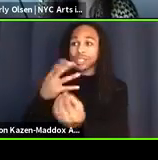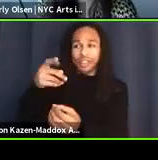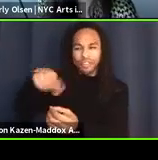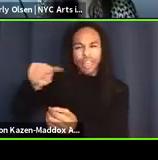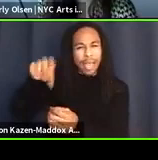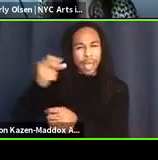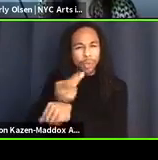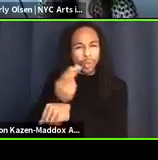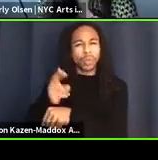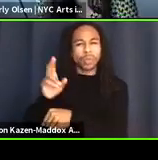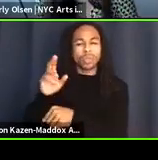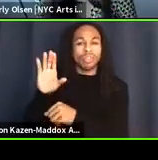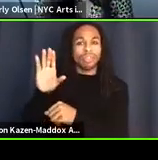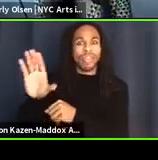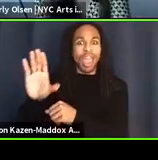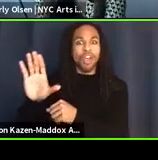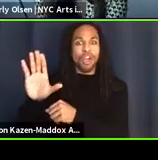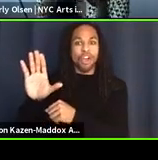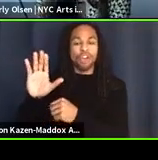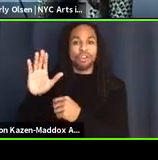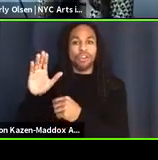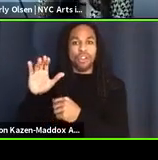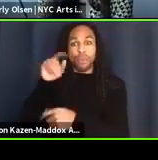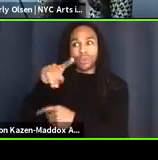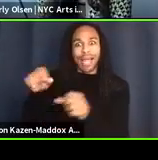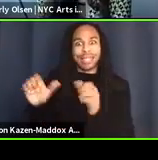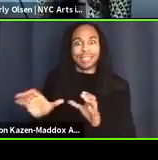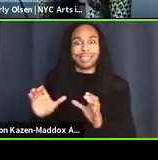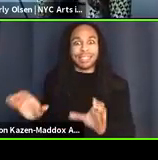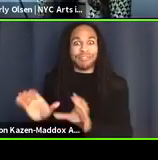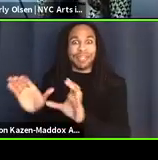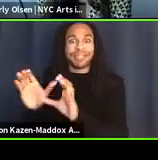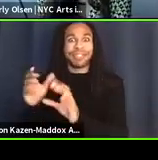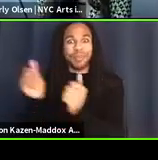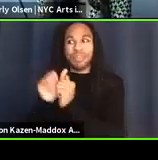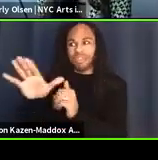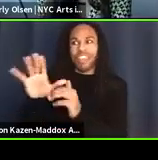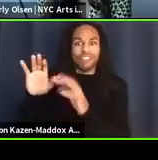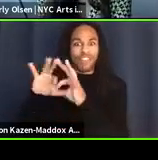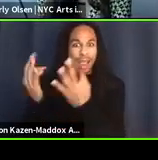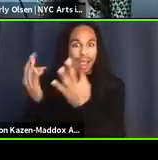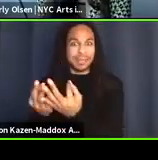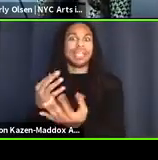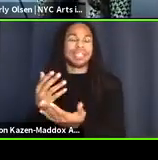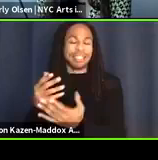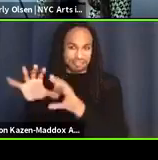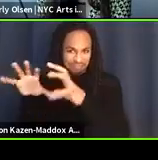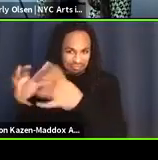be connected to the Internet, to be able to connect with their teachers. It has been really